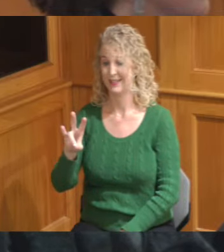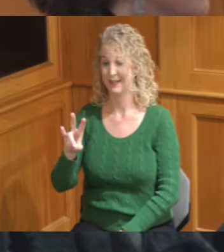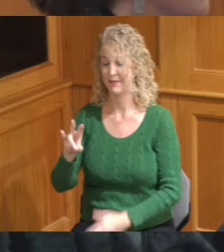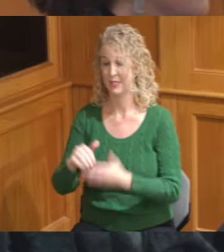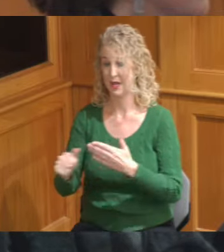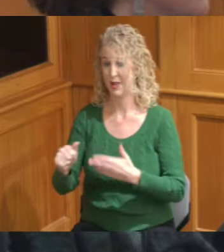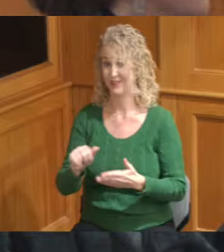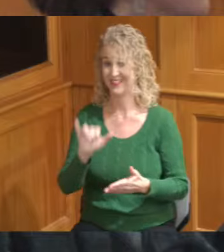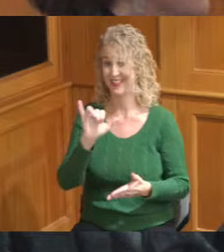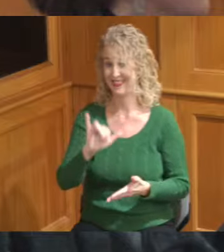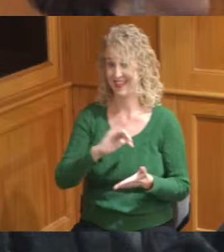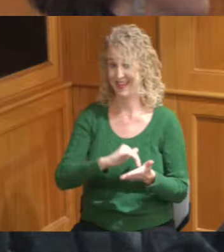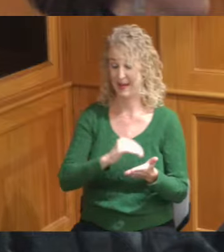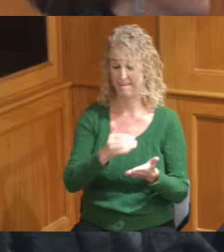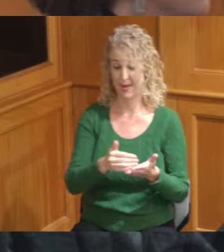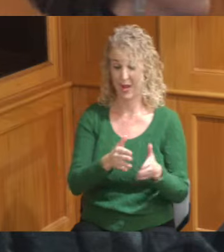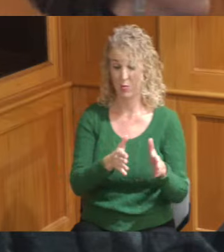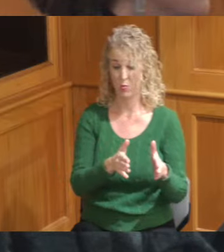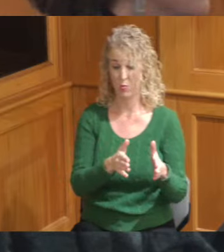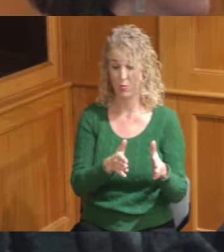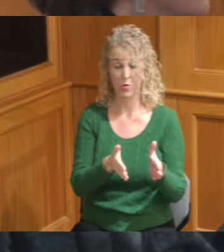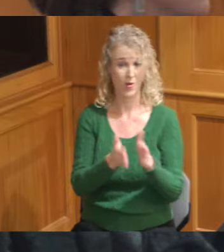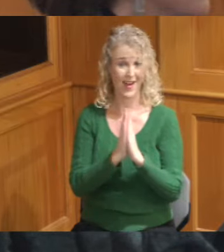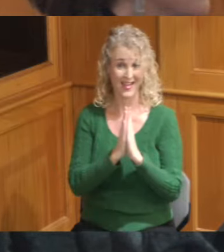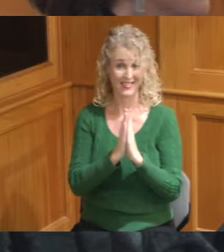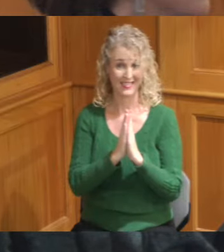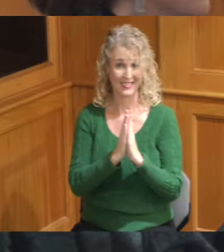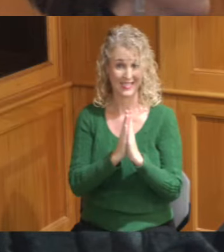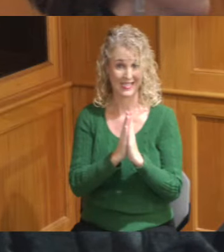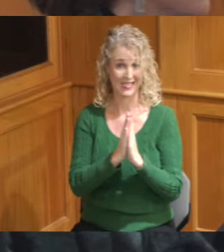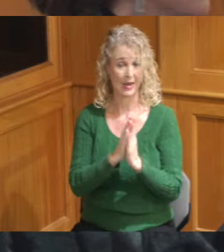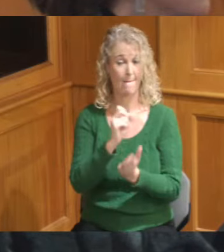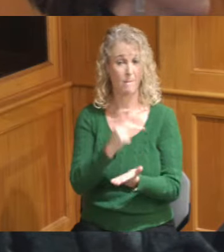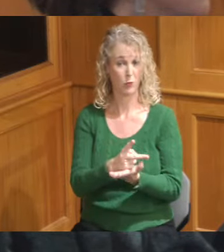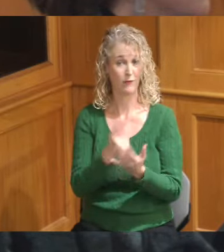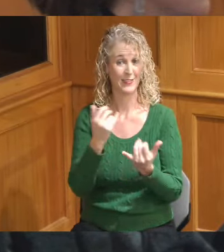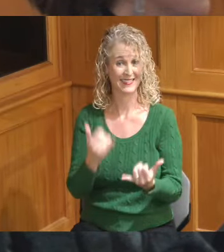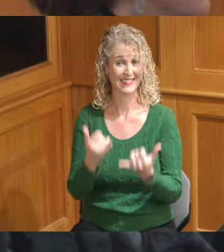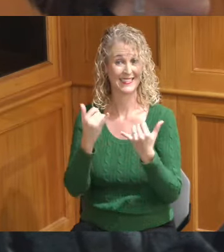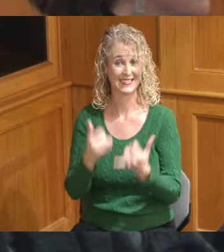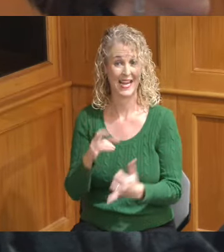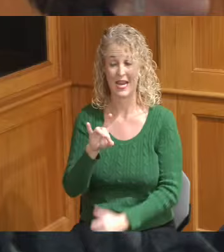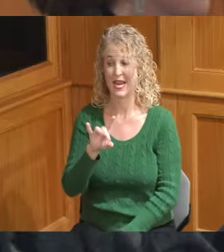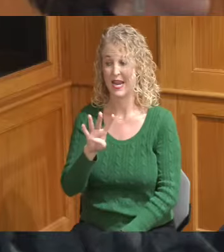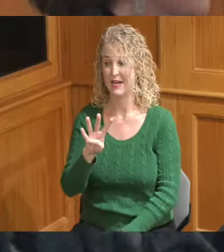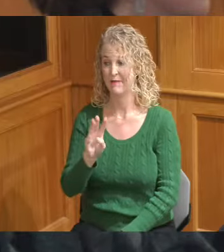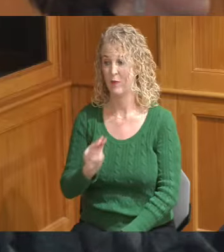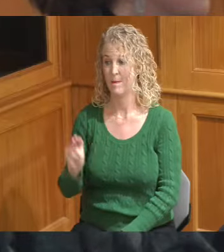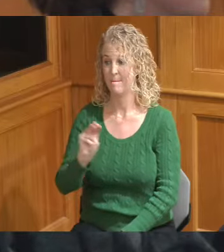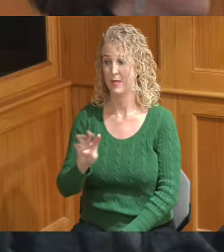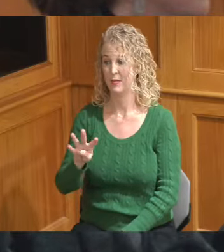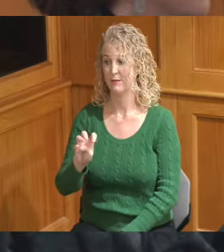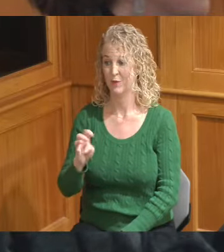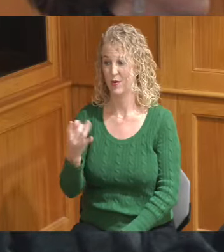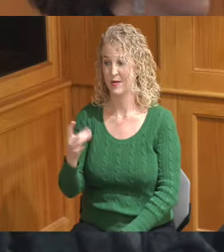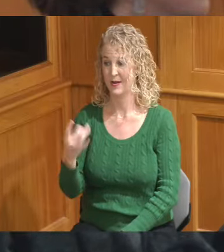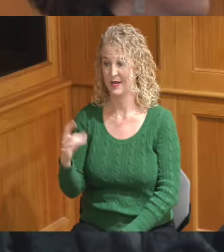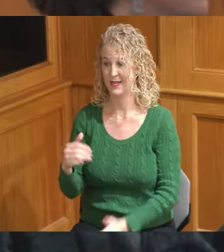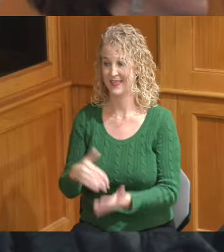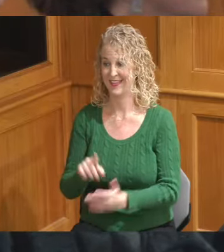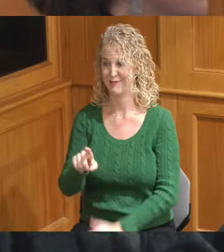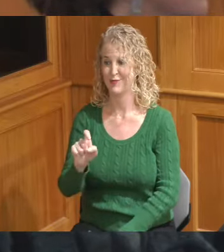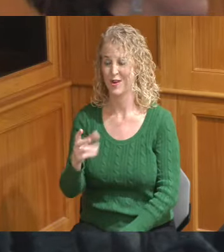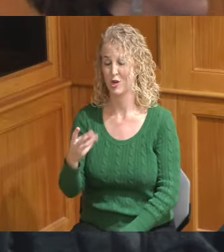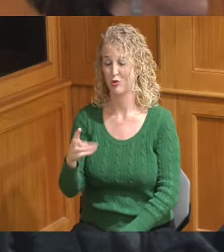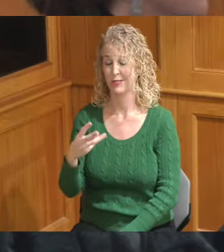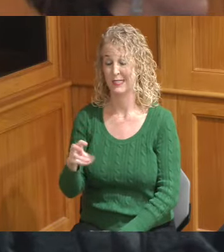Of that amount, we are requesting appropriation today of $84,418,116.